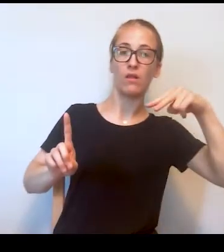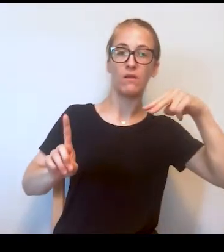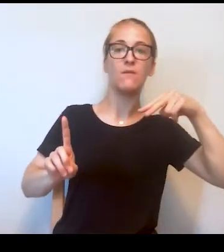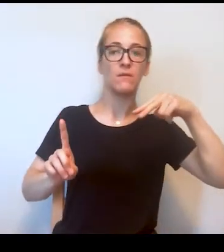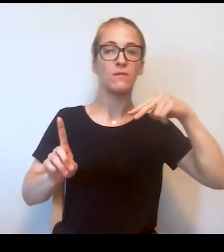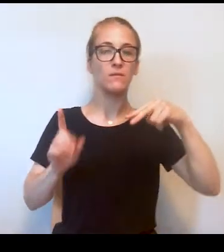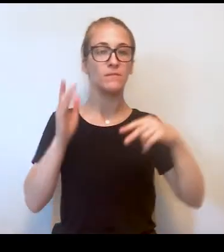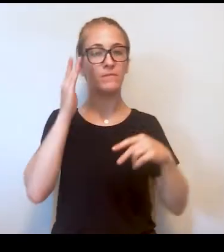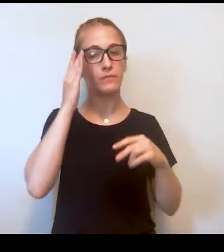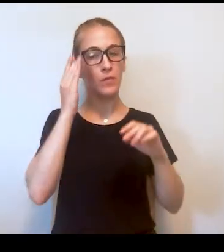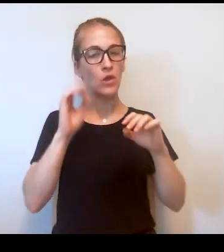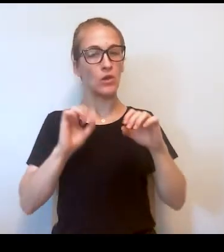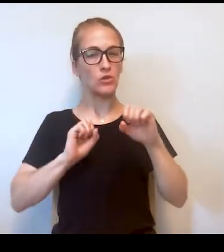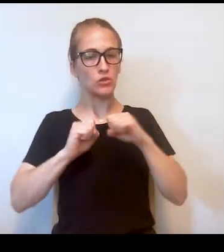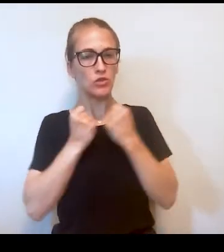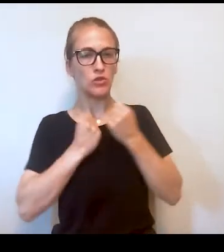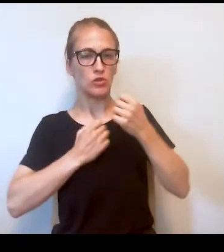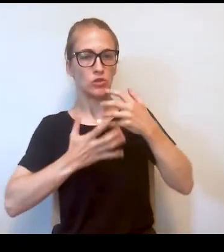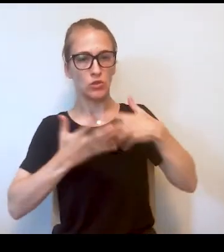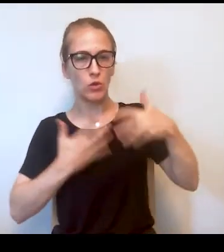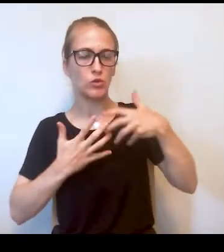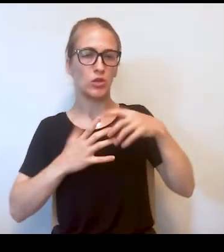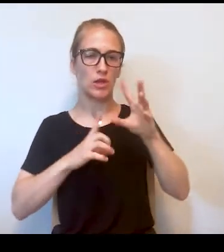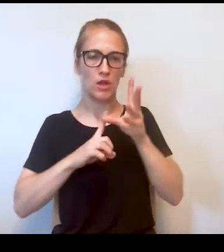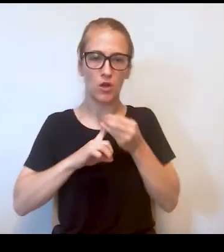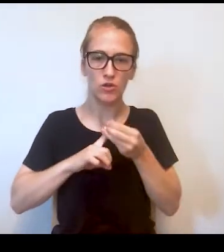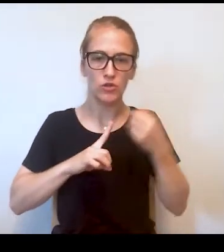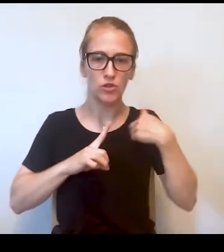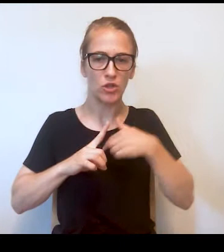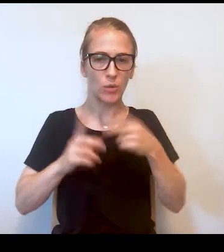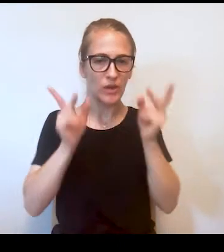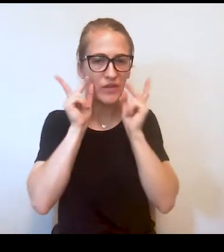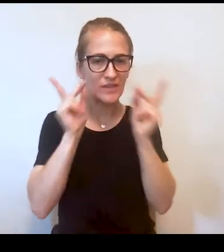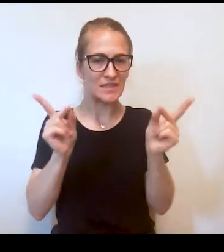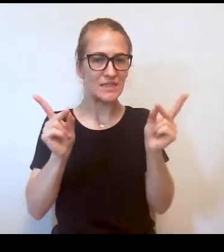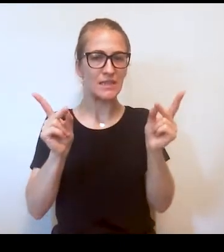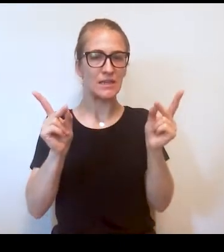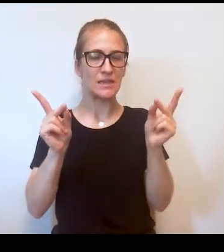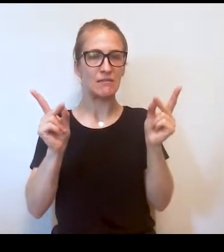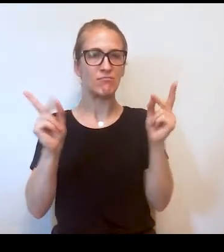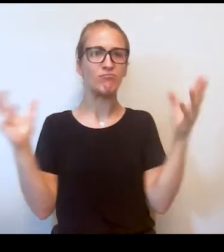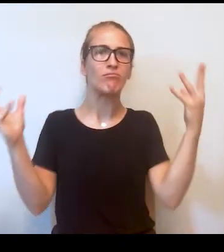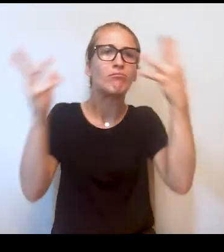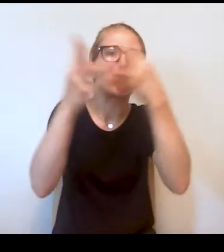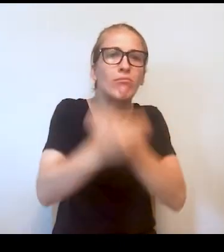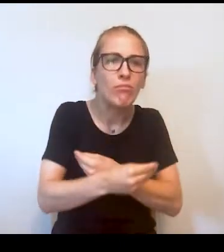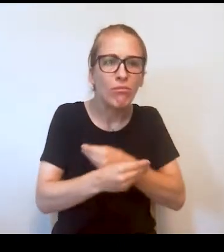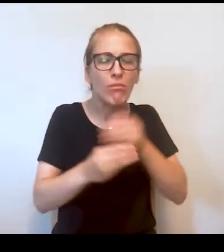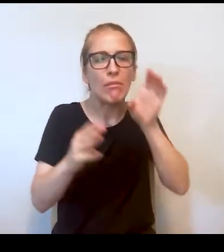and how, socially and culturally, we have seen these glorified pictures